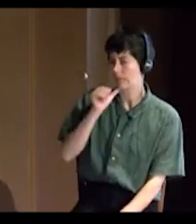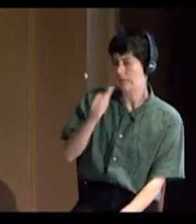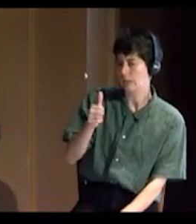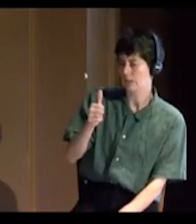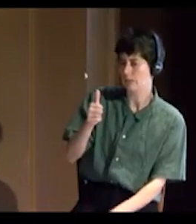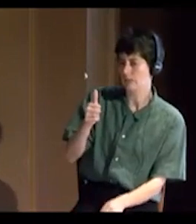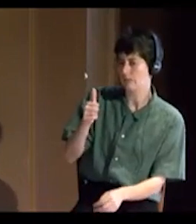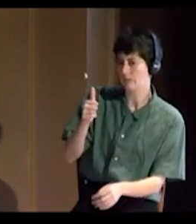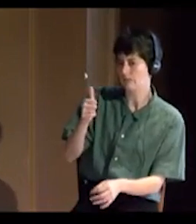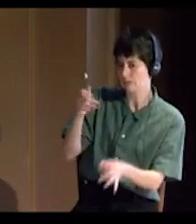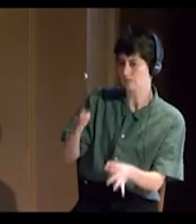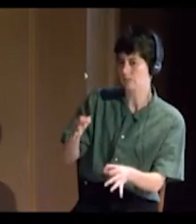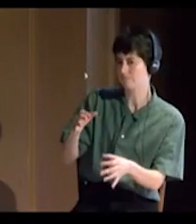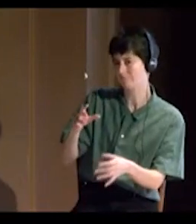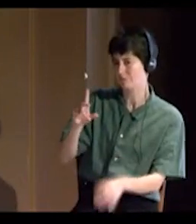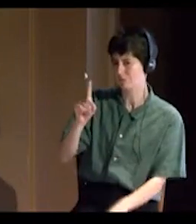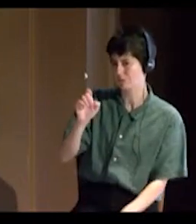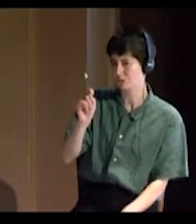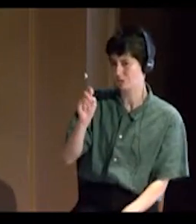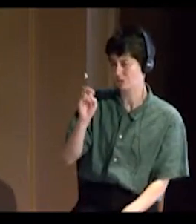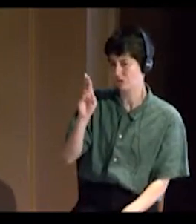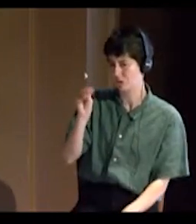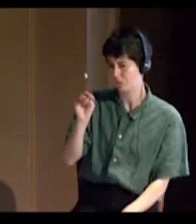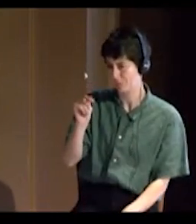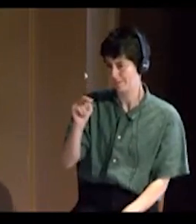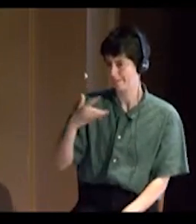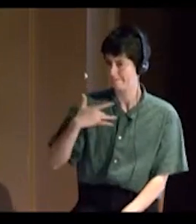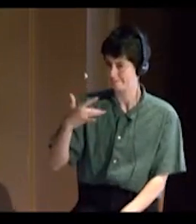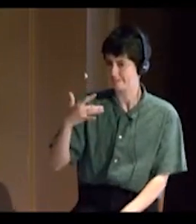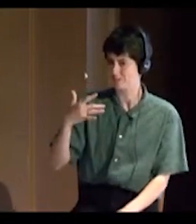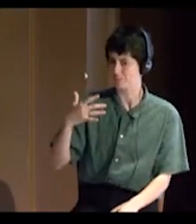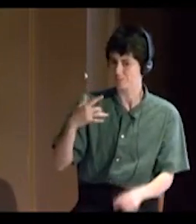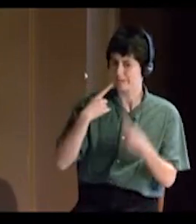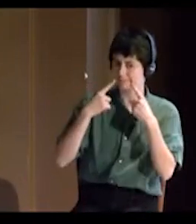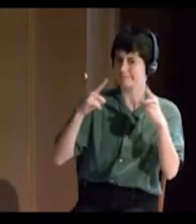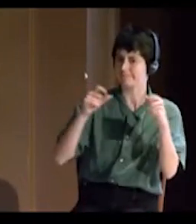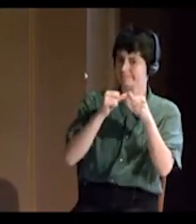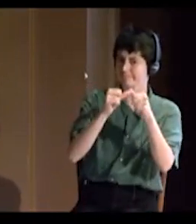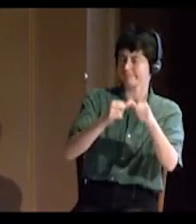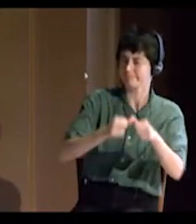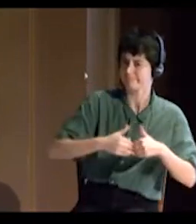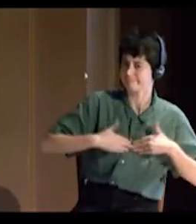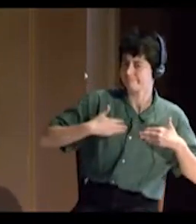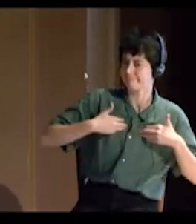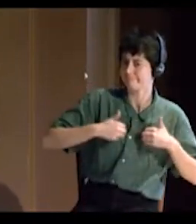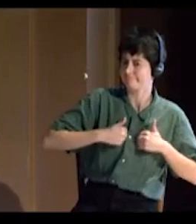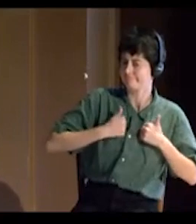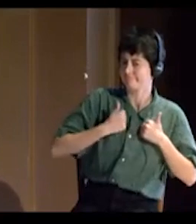if you had more resources around. You might want to put less resources